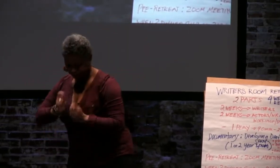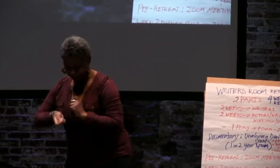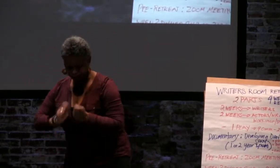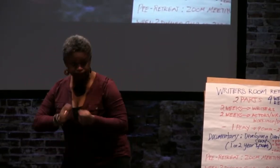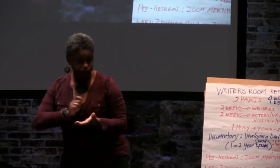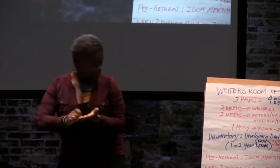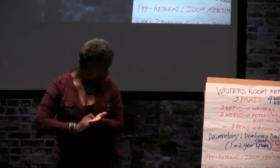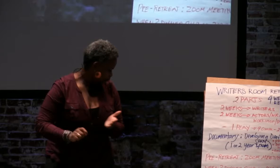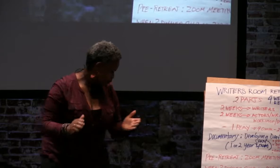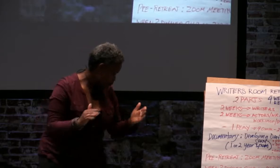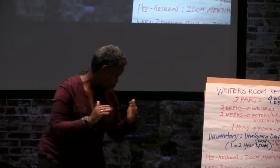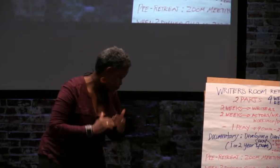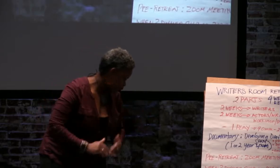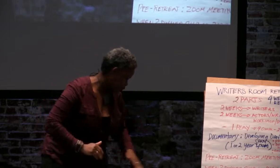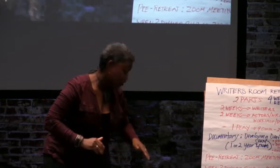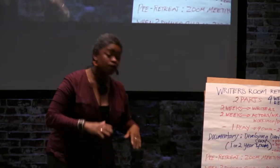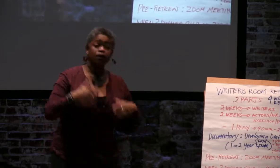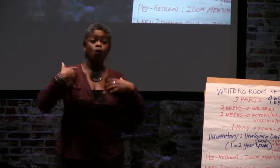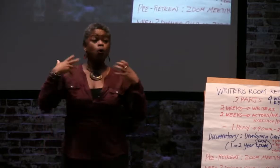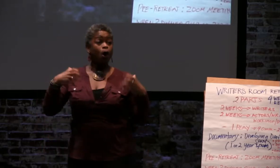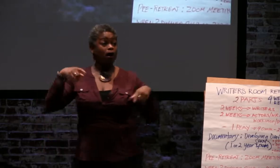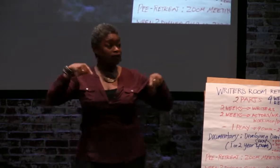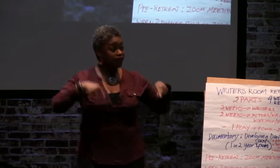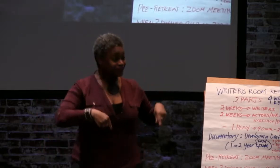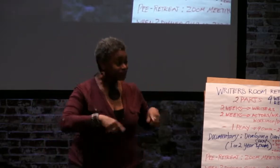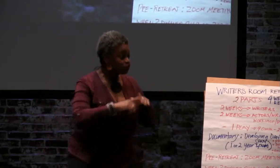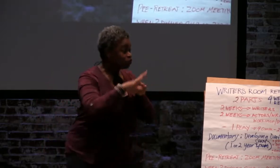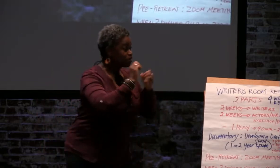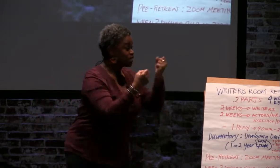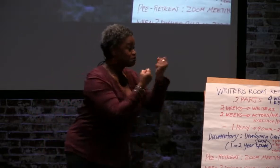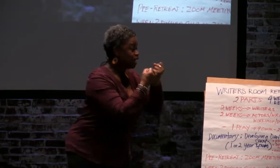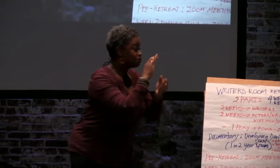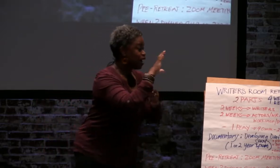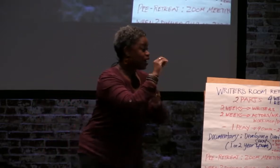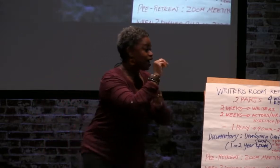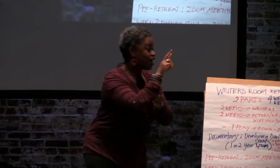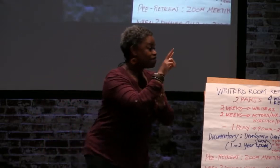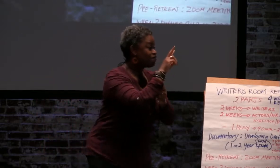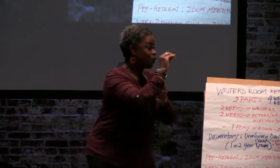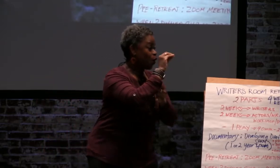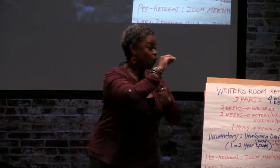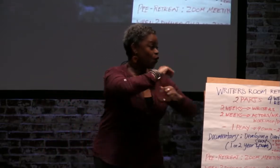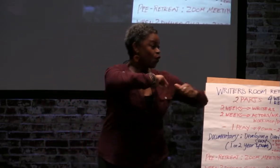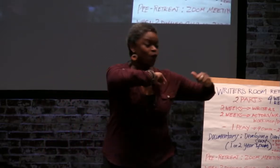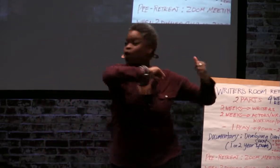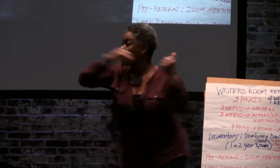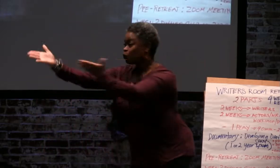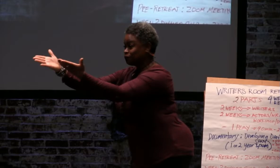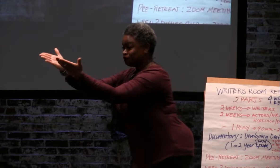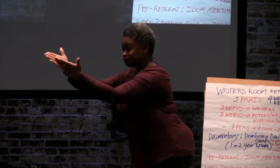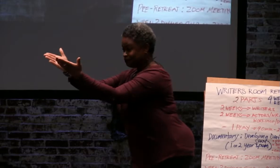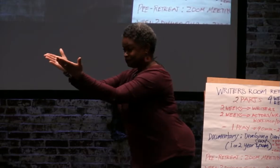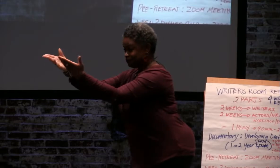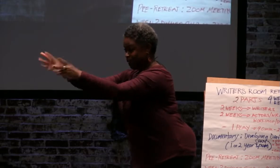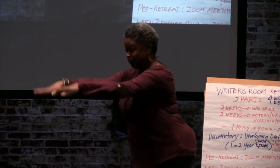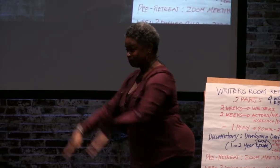and have all kinds of posters and things that we create visually to support the process.